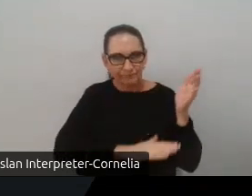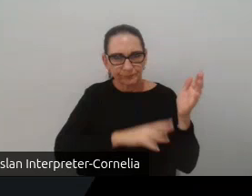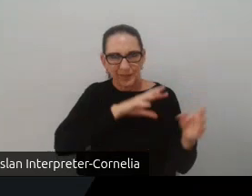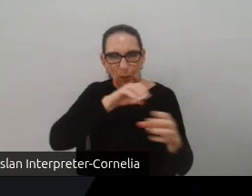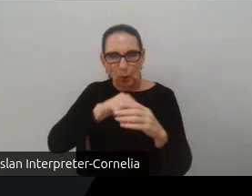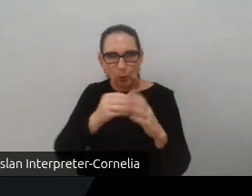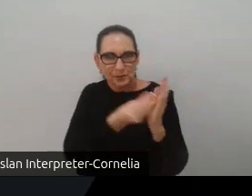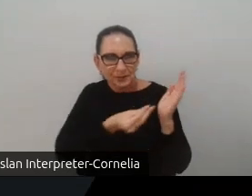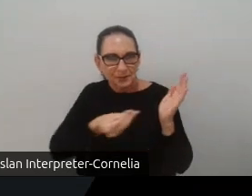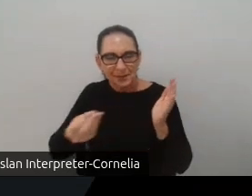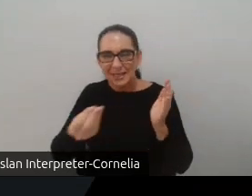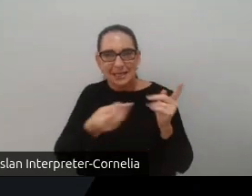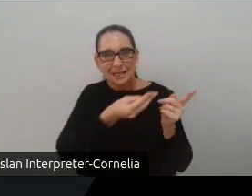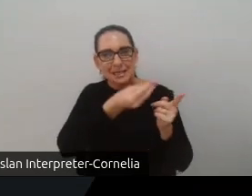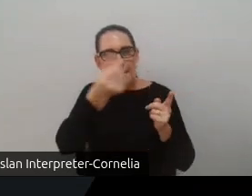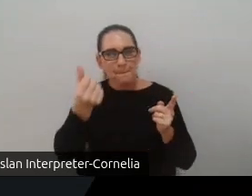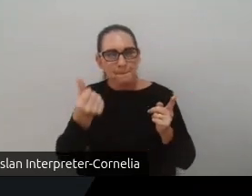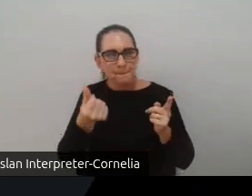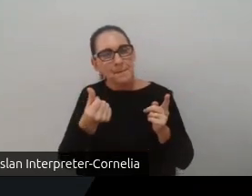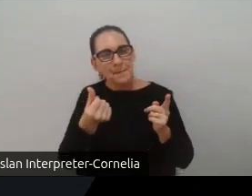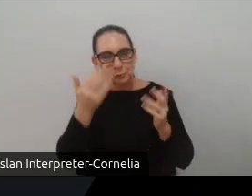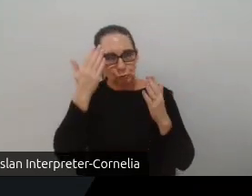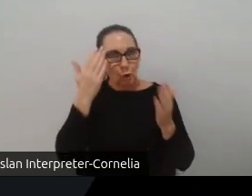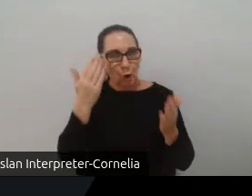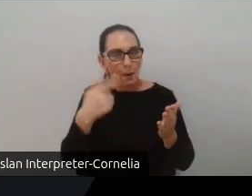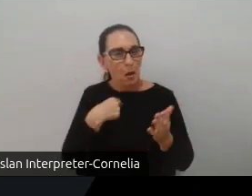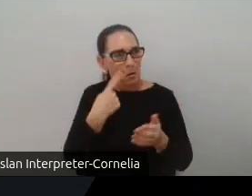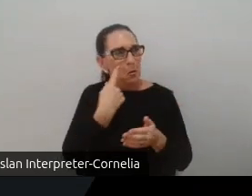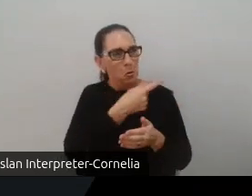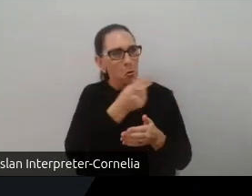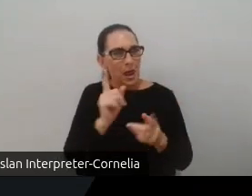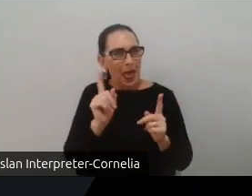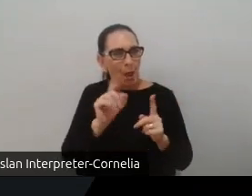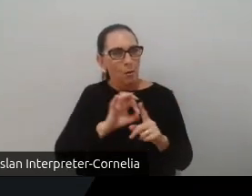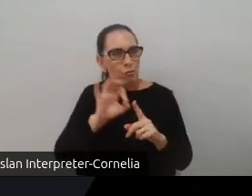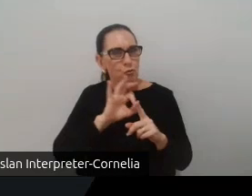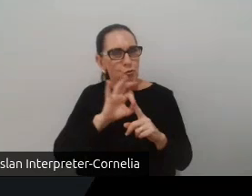seeing a much better increase in including this because that can help provide advice to the